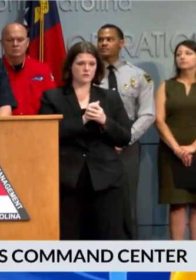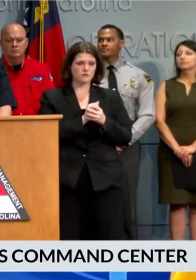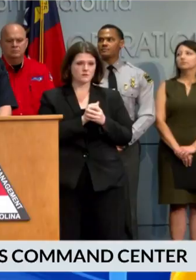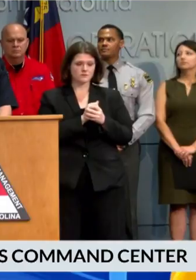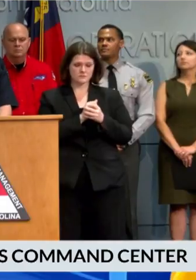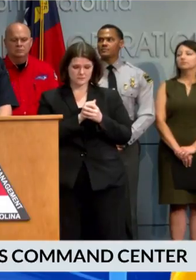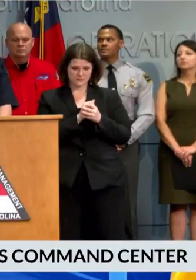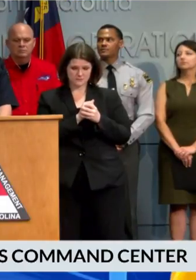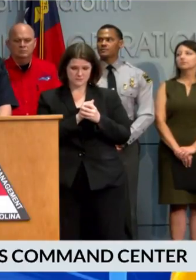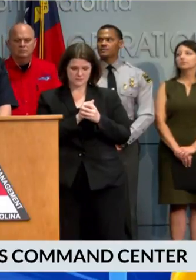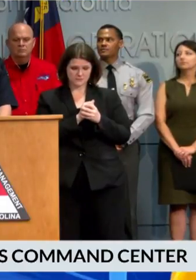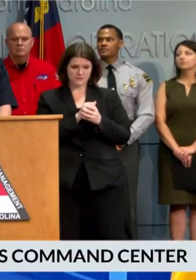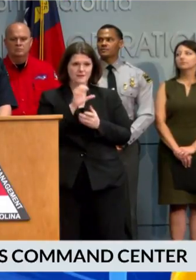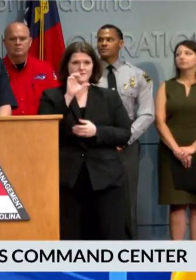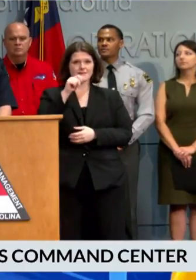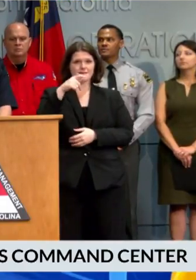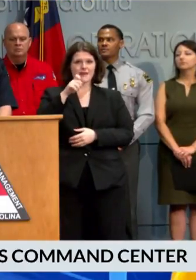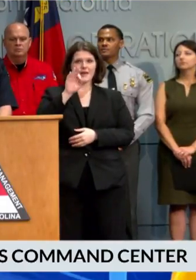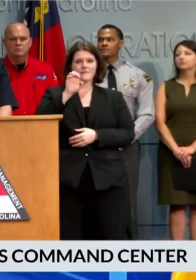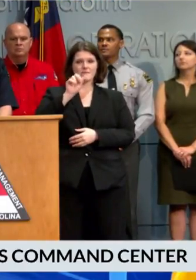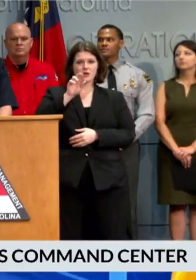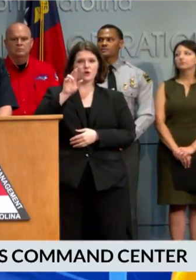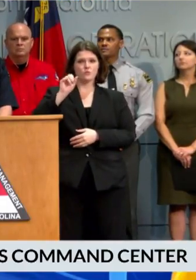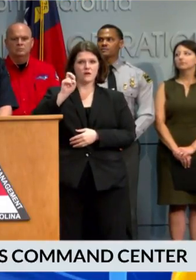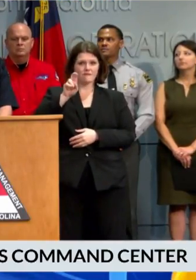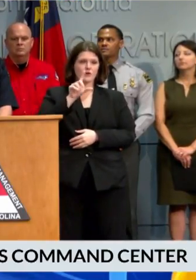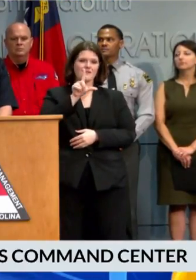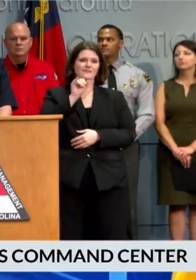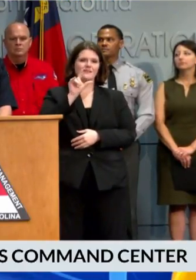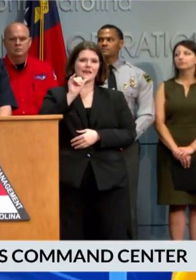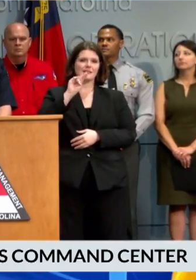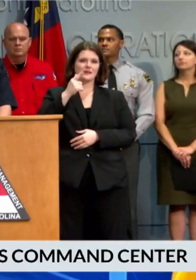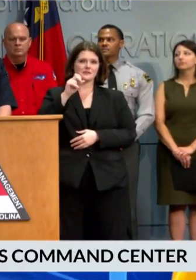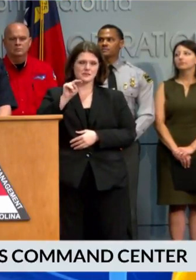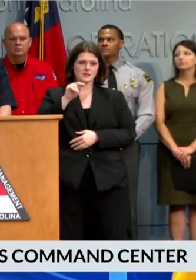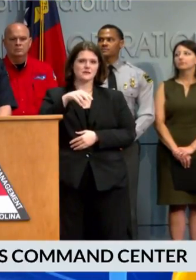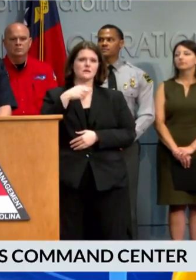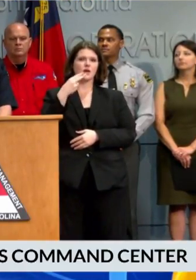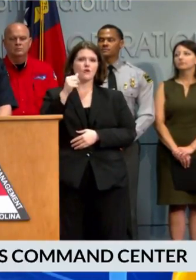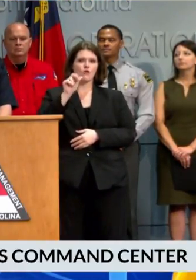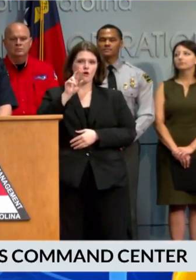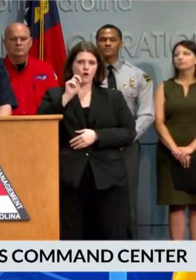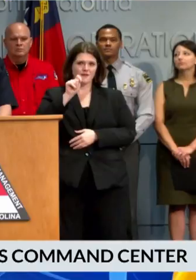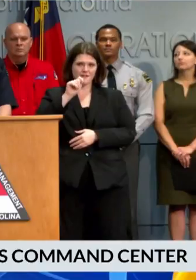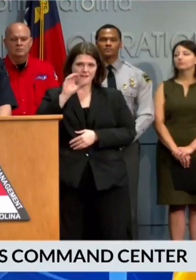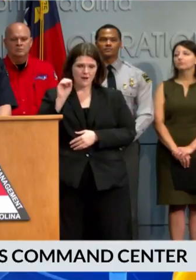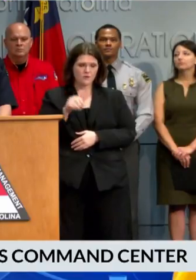IN THE NEXT FEW DAYS THROUGH SATURDAY. SIGNIFICANT OUT OF THE RIVERBANK FLOODING IS EXPECTED AND WILL CONTINUE THE IMPACT THE STATE. TODAY'S CRESTING RIVERS WILL